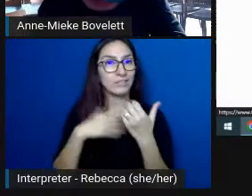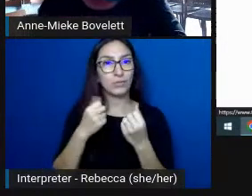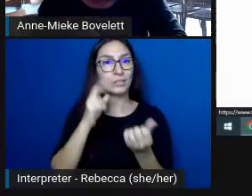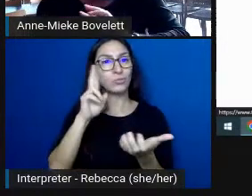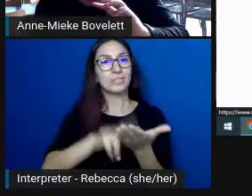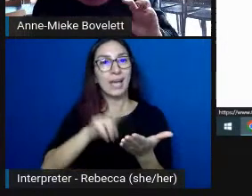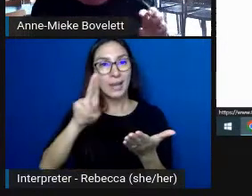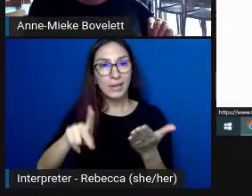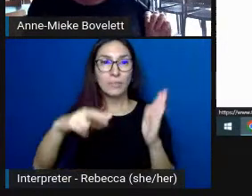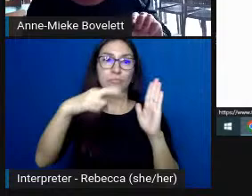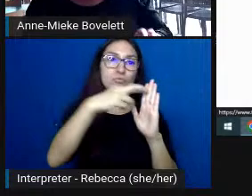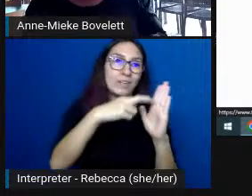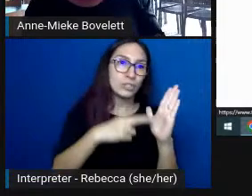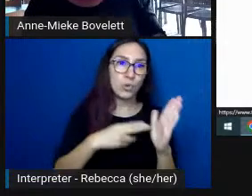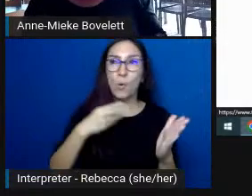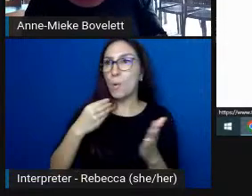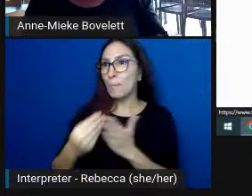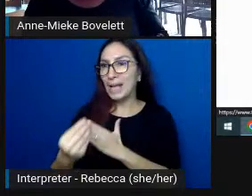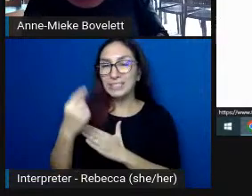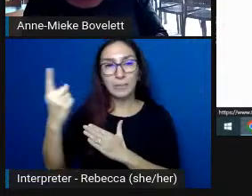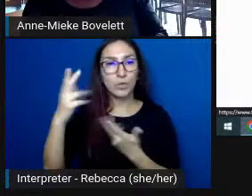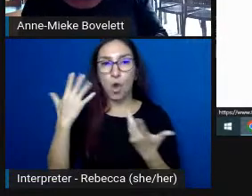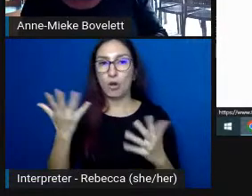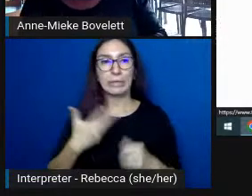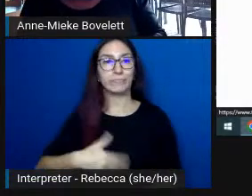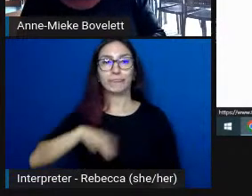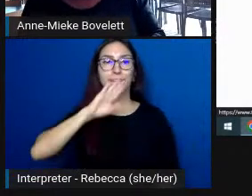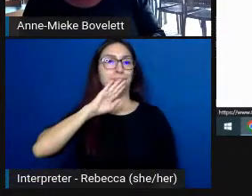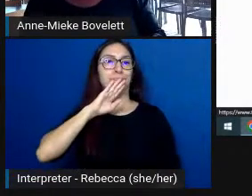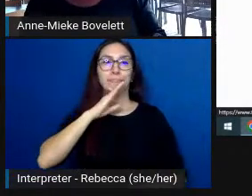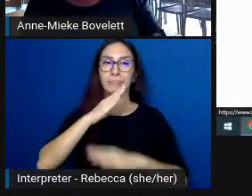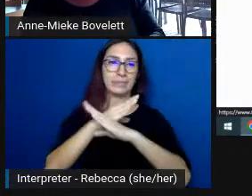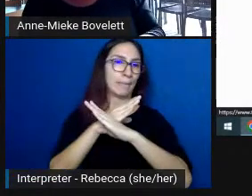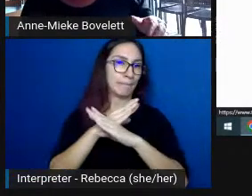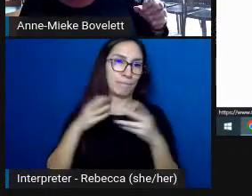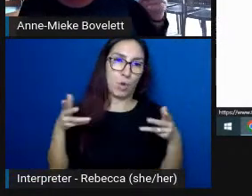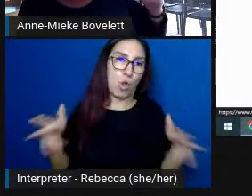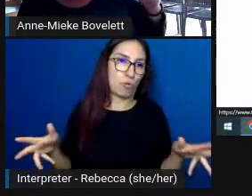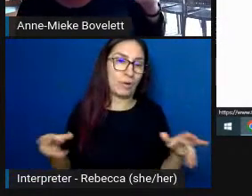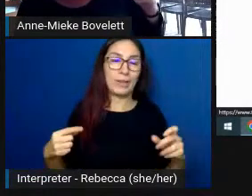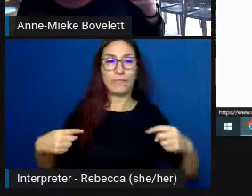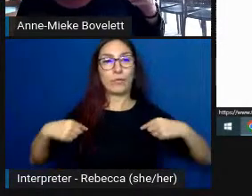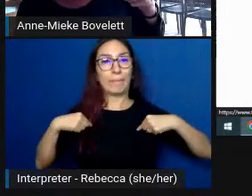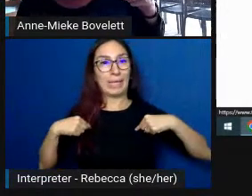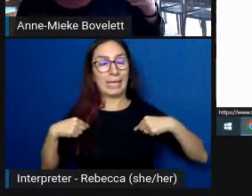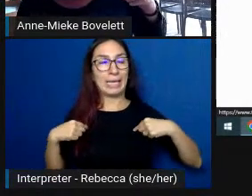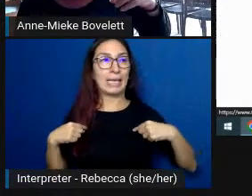Anne Bolelett: Even we have not even gone through the process of trying to register or buy something.